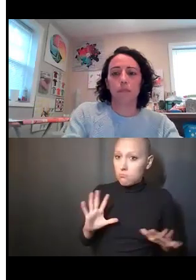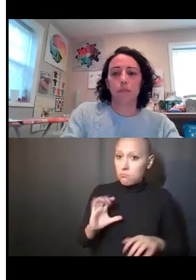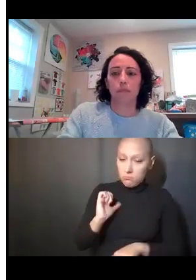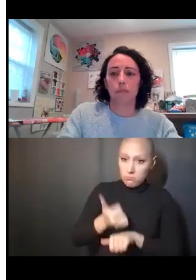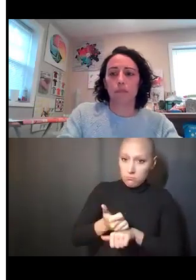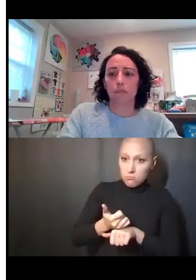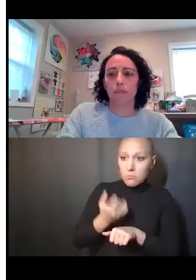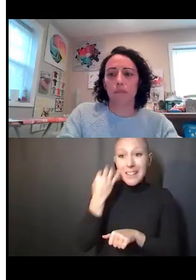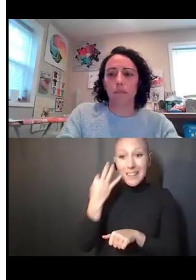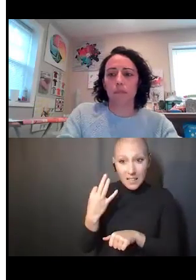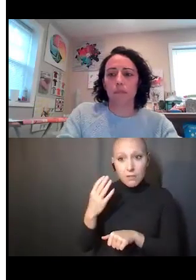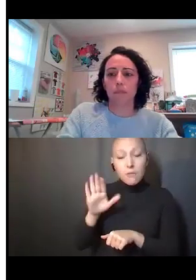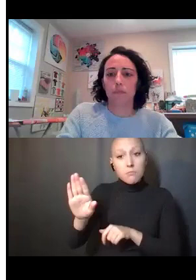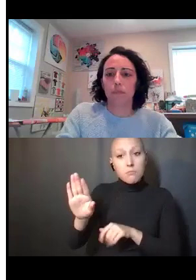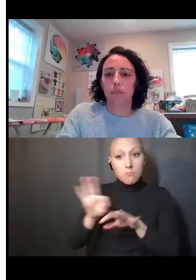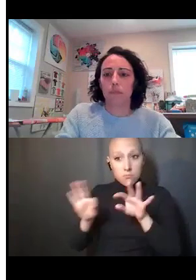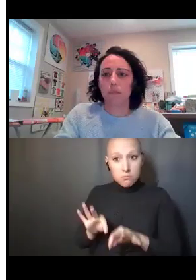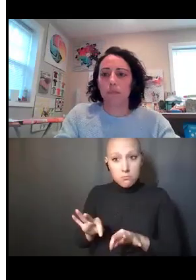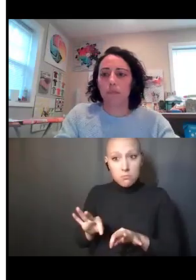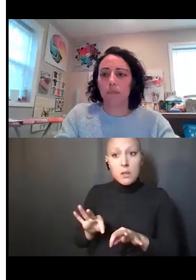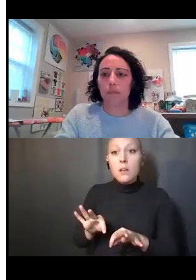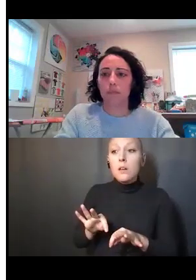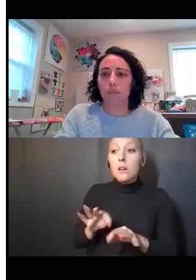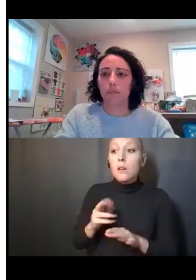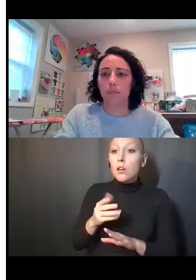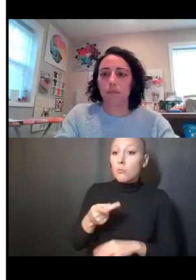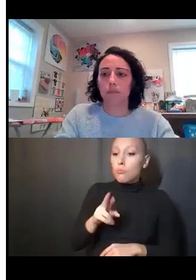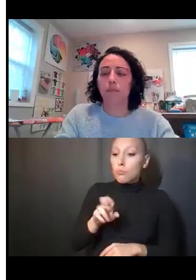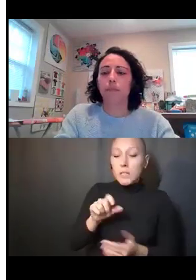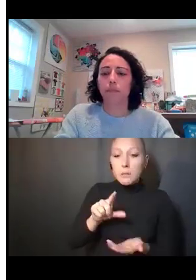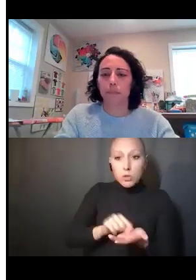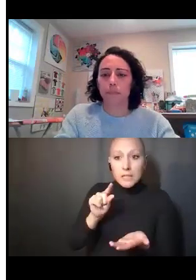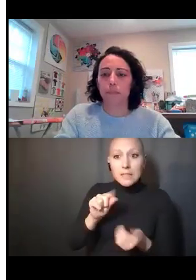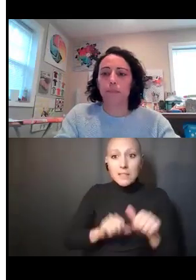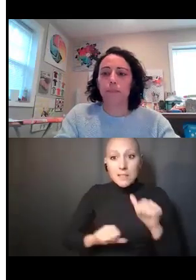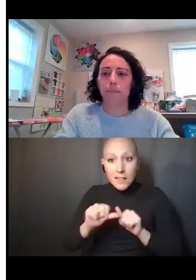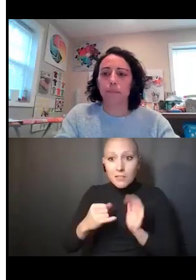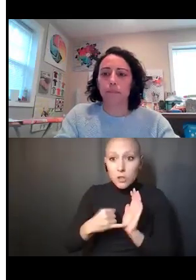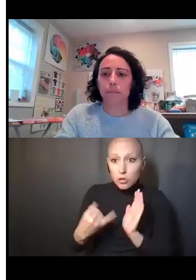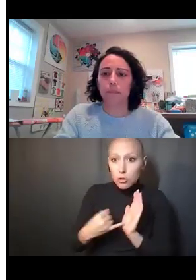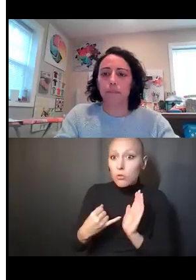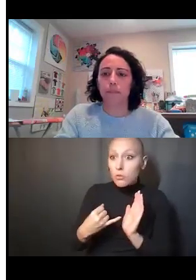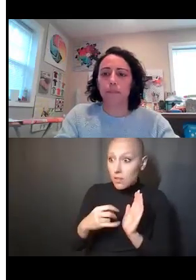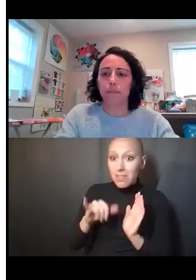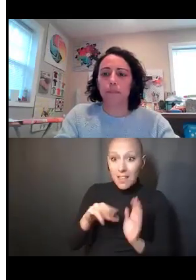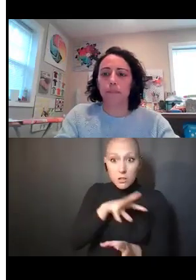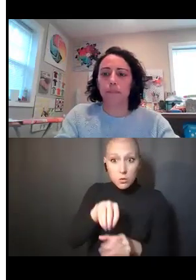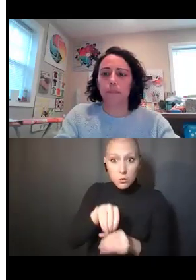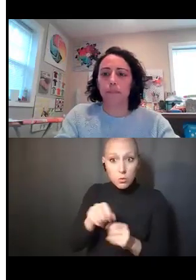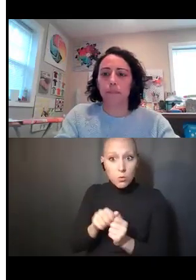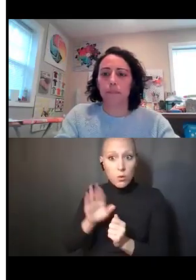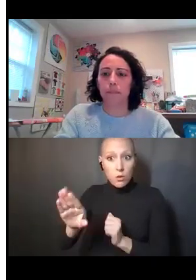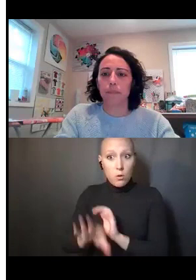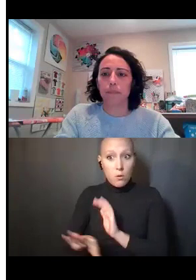and scientific journals and that kind of thing, we would want to know about it. So we're in conflict with your institution